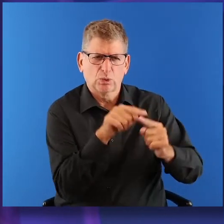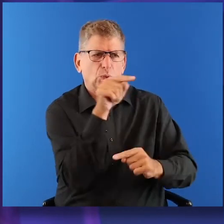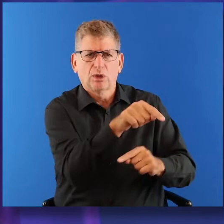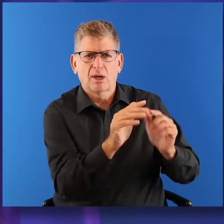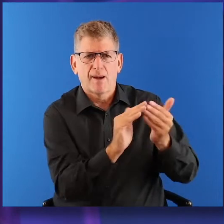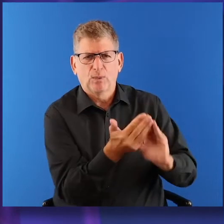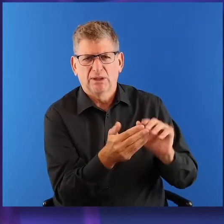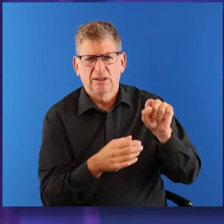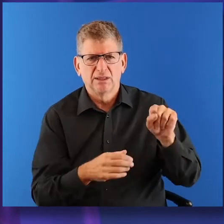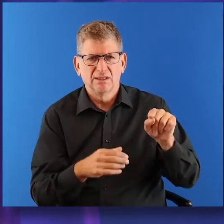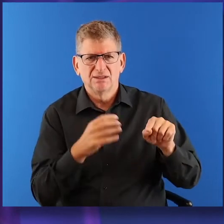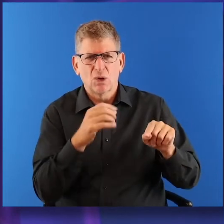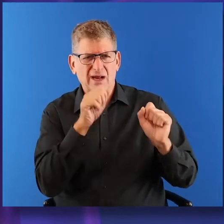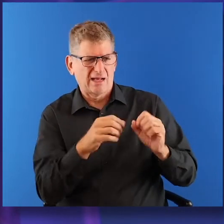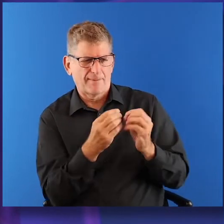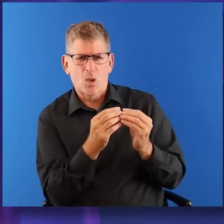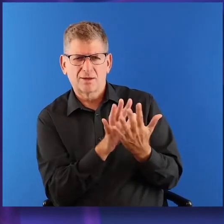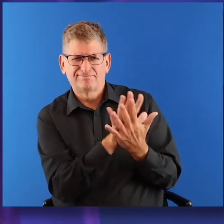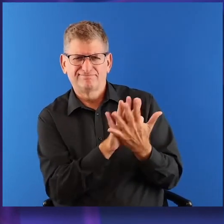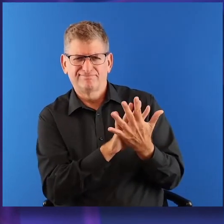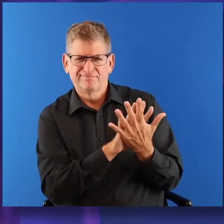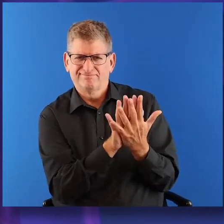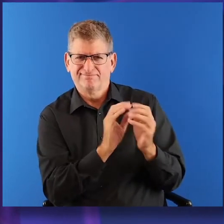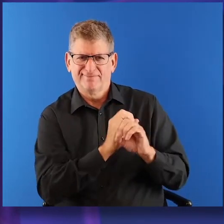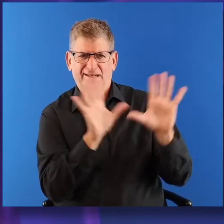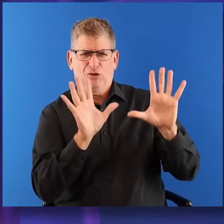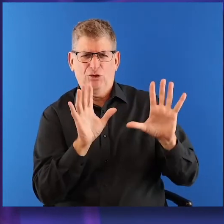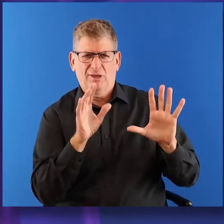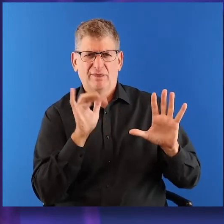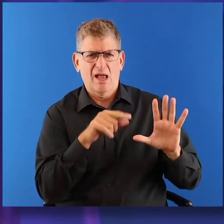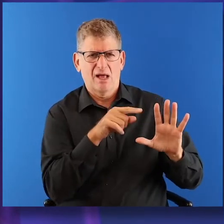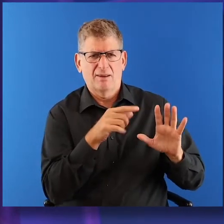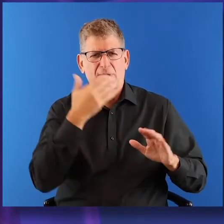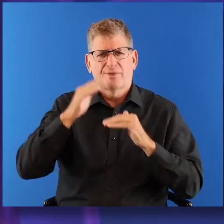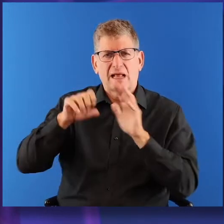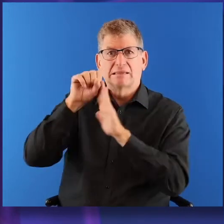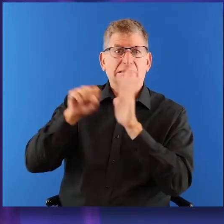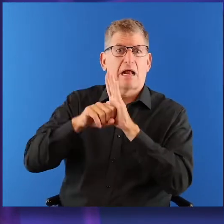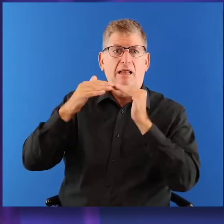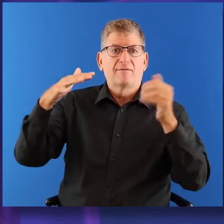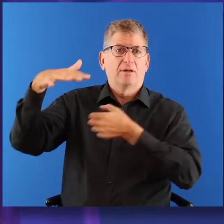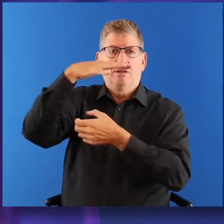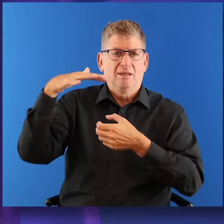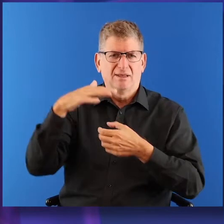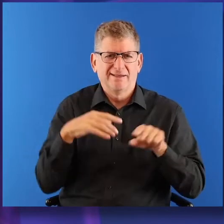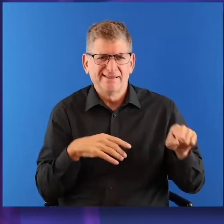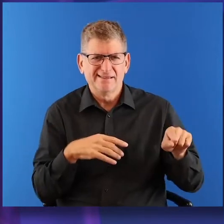than that certainly than the state level. You can get even more local, that's where the action happens. From a federal perspective,